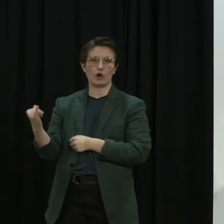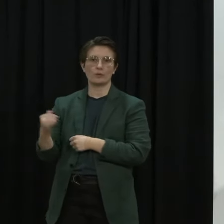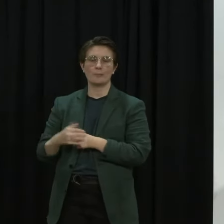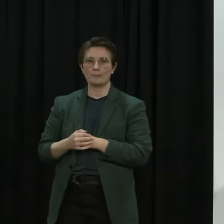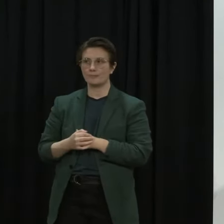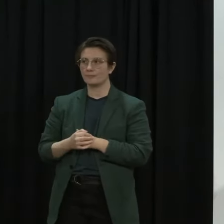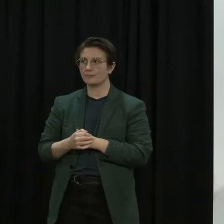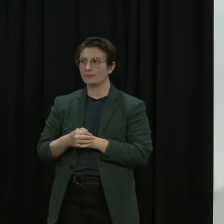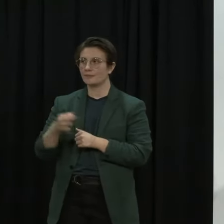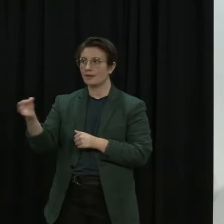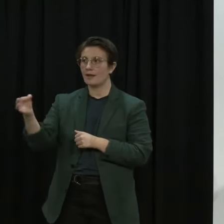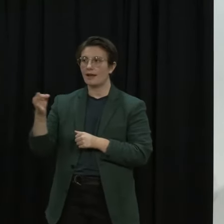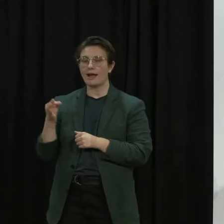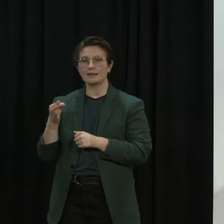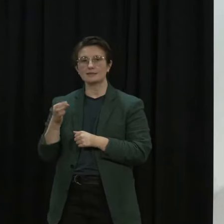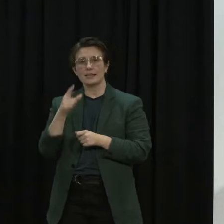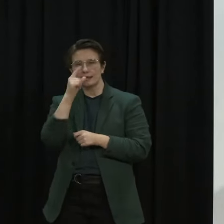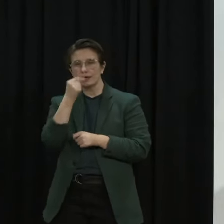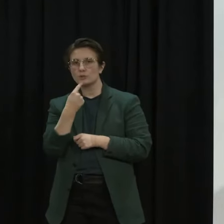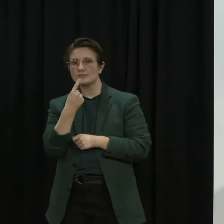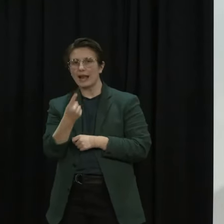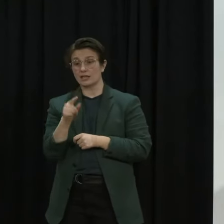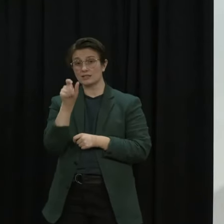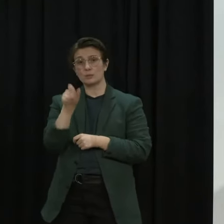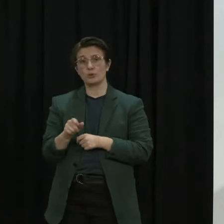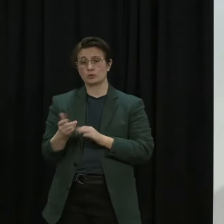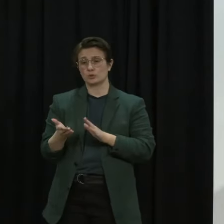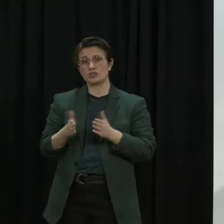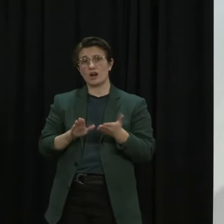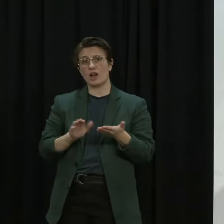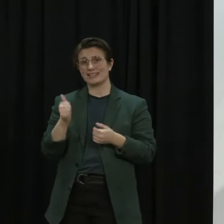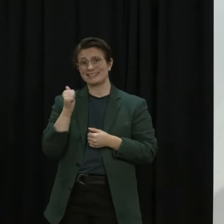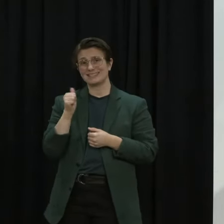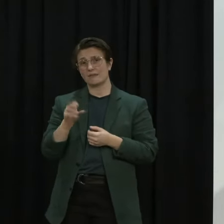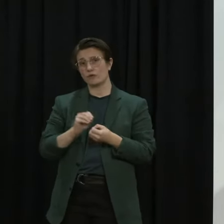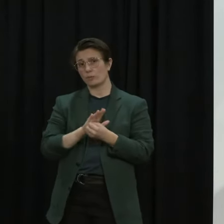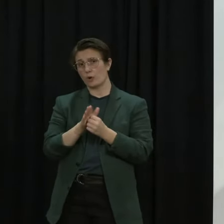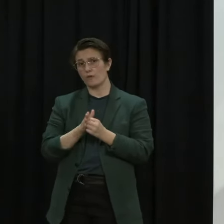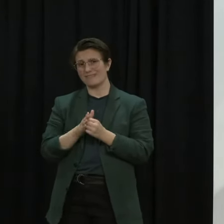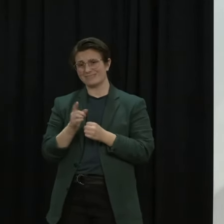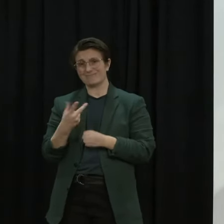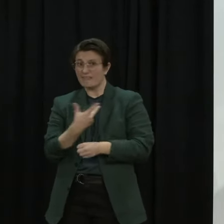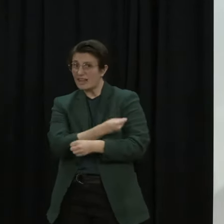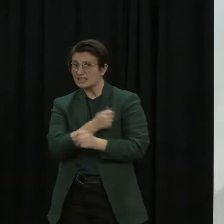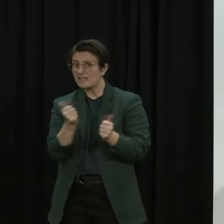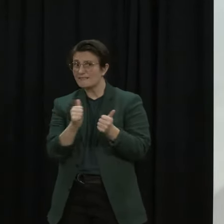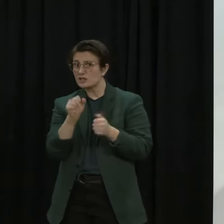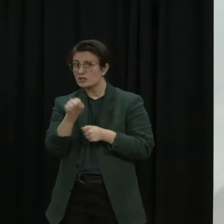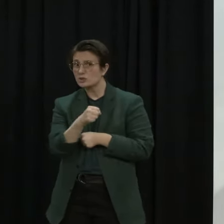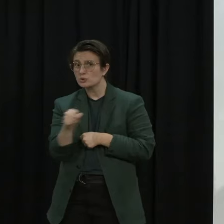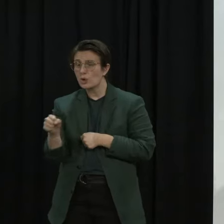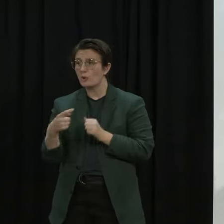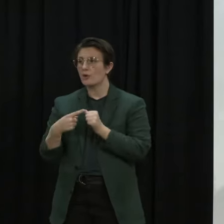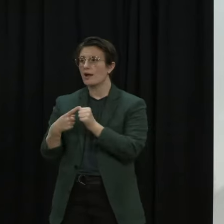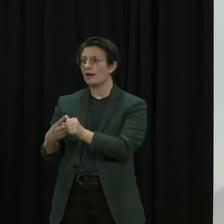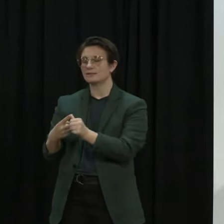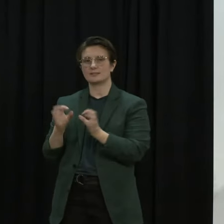elections, That is incorrect. Are you sure of the